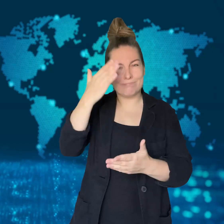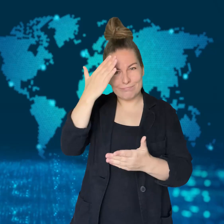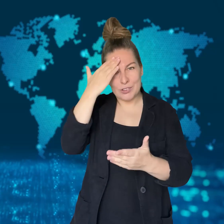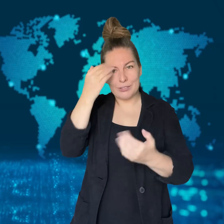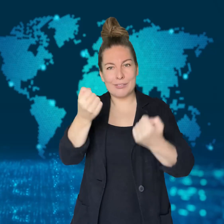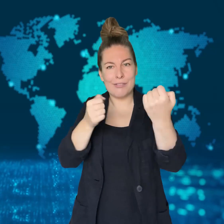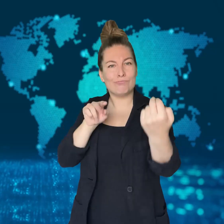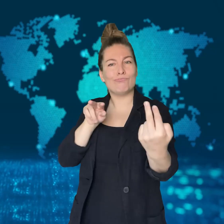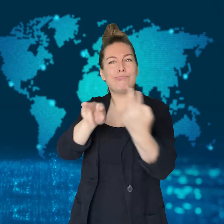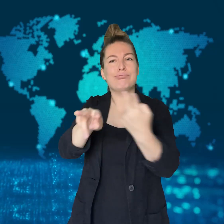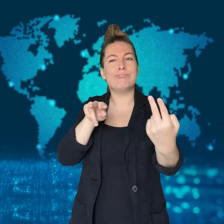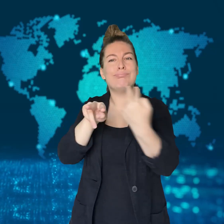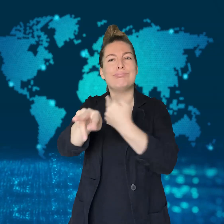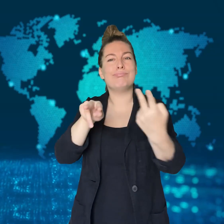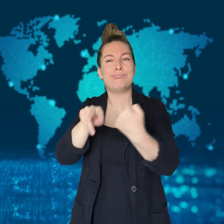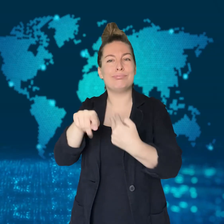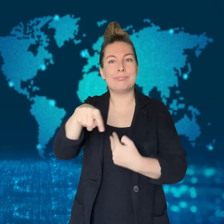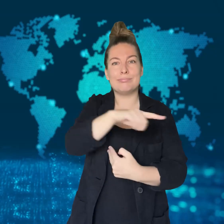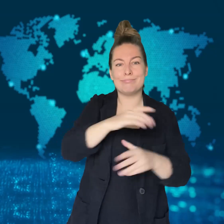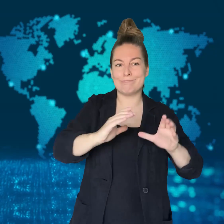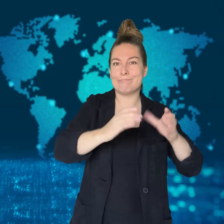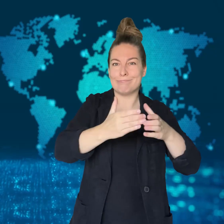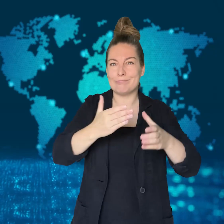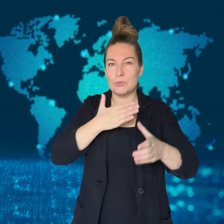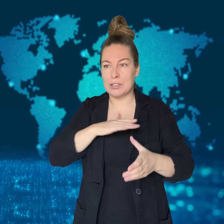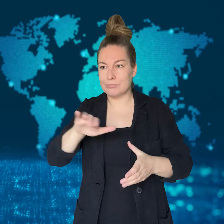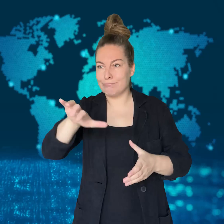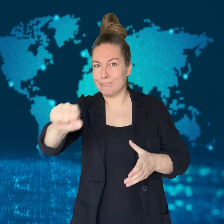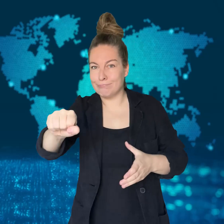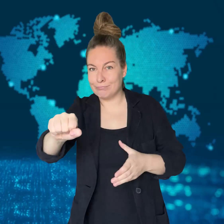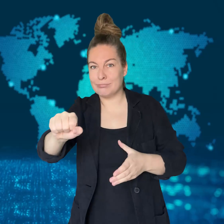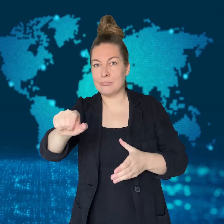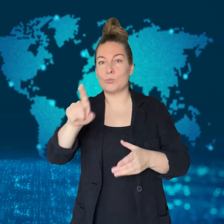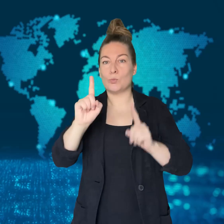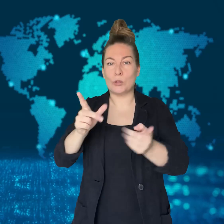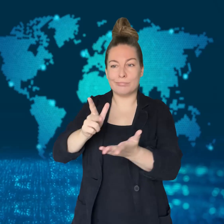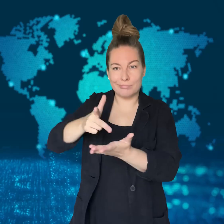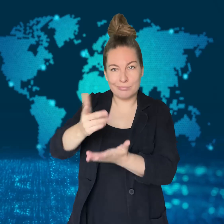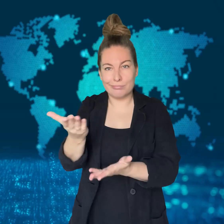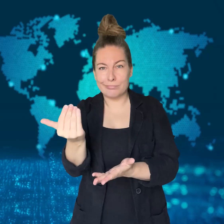the last two months about a potential massacre